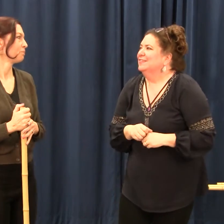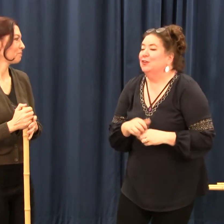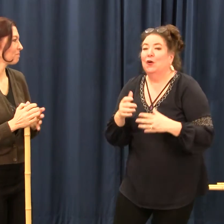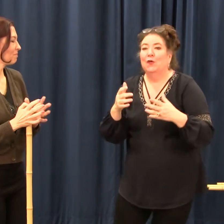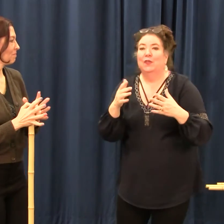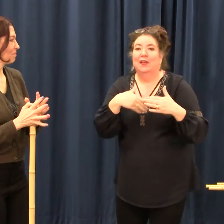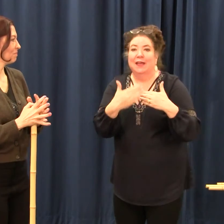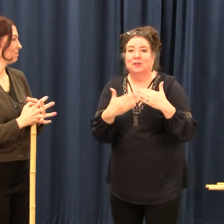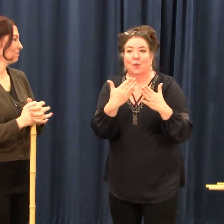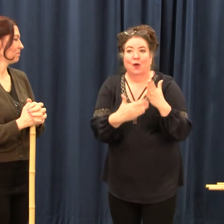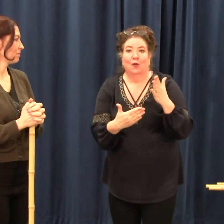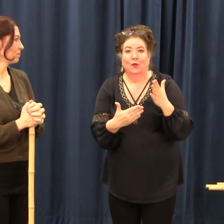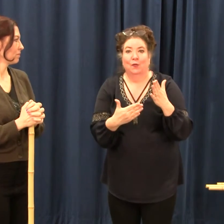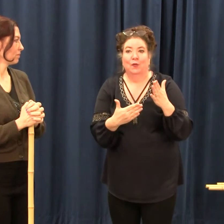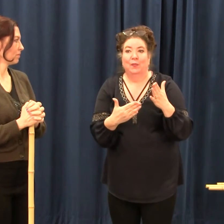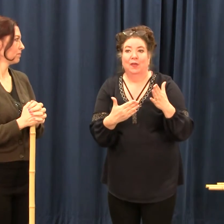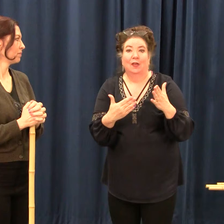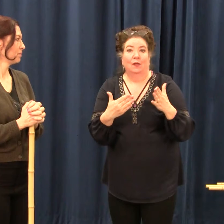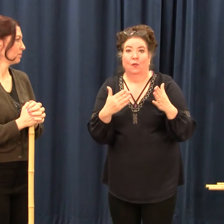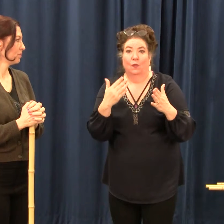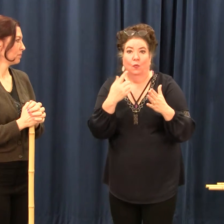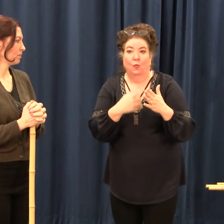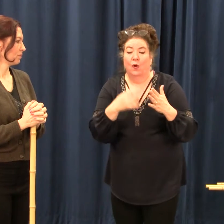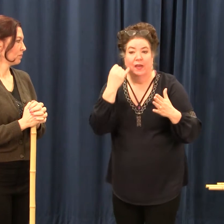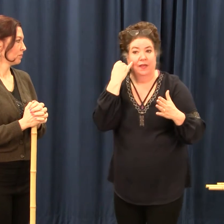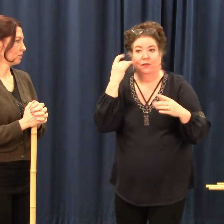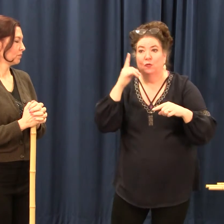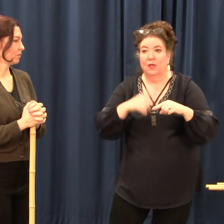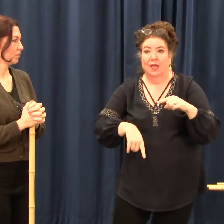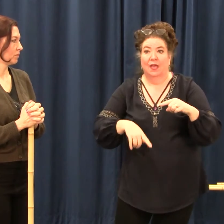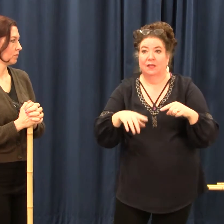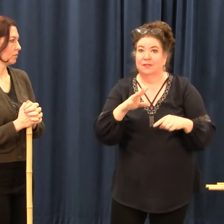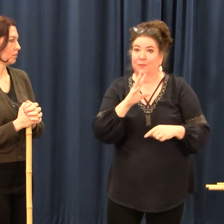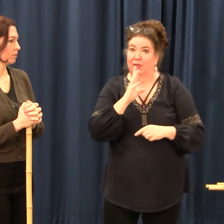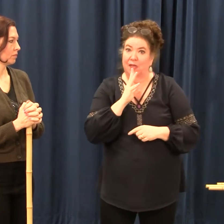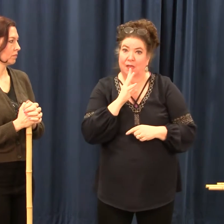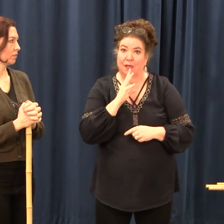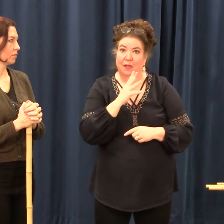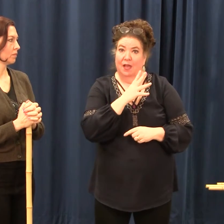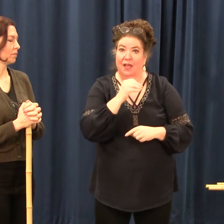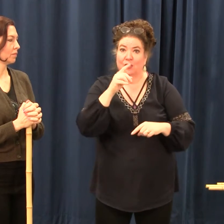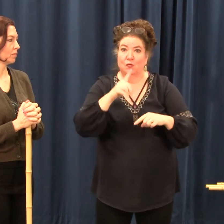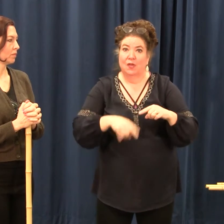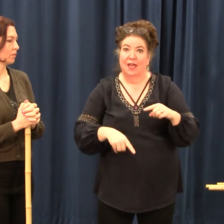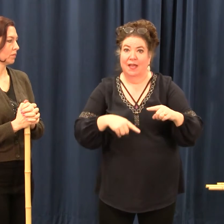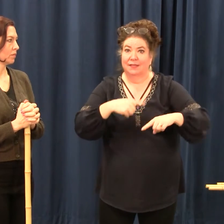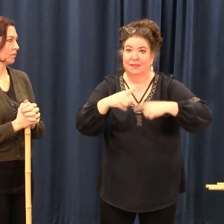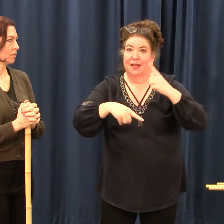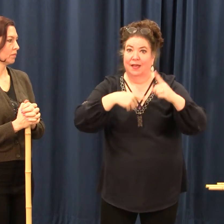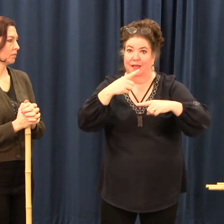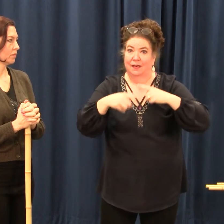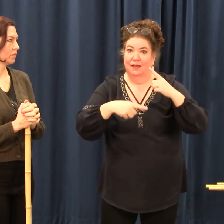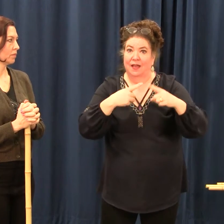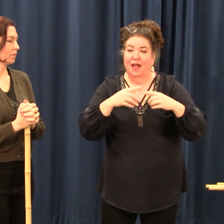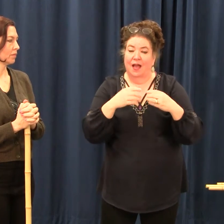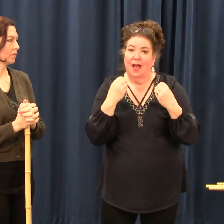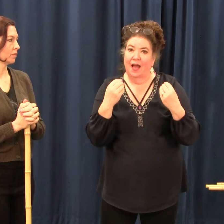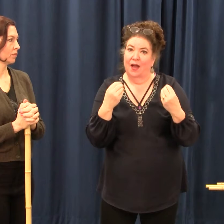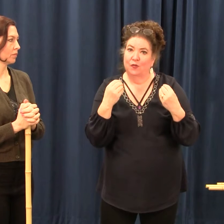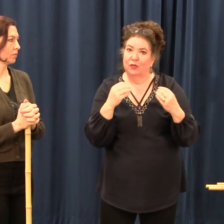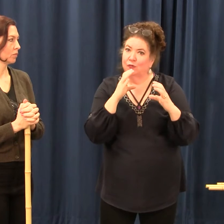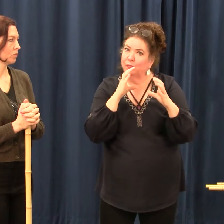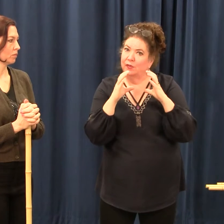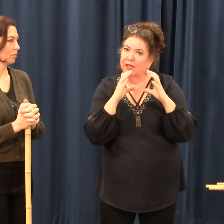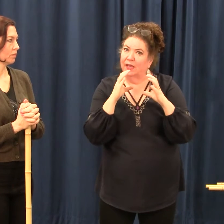so the next part would be.. what if you can't speak, and you can't sign, how do you communicate?